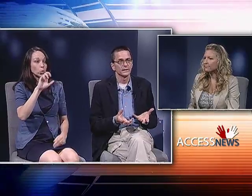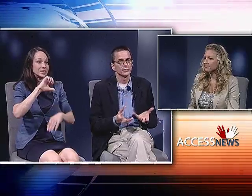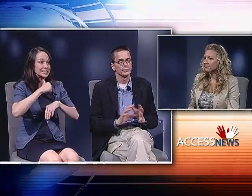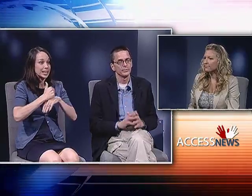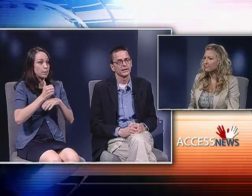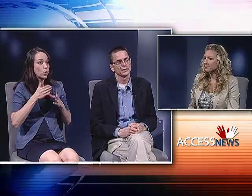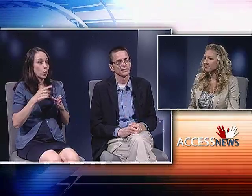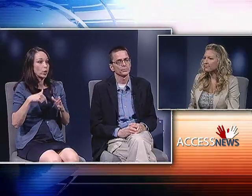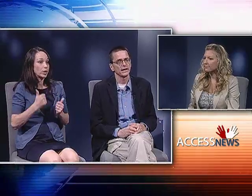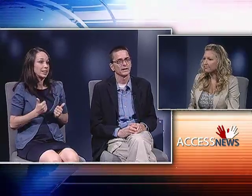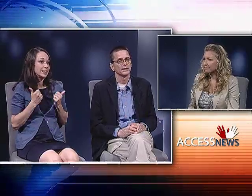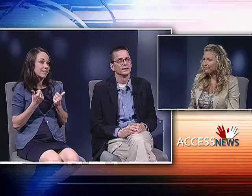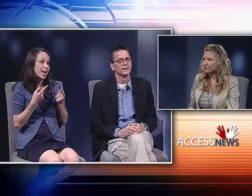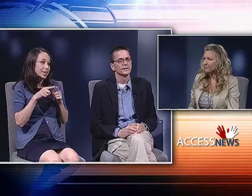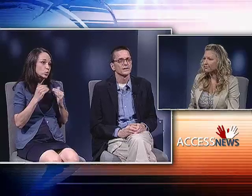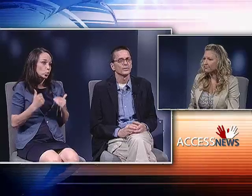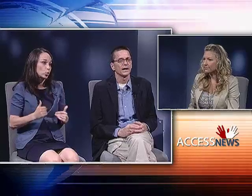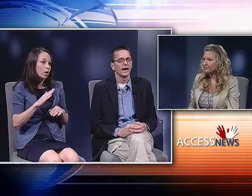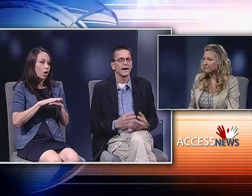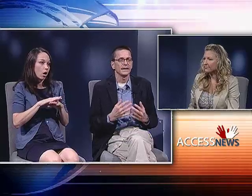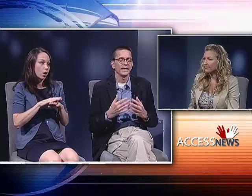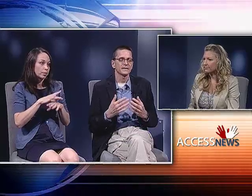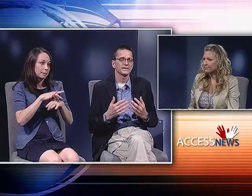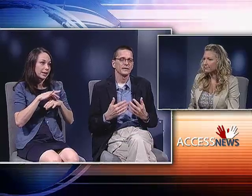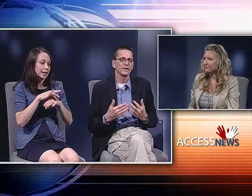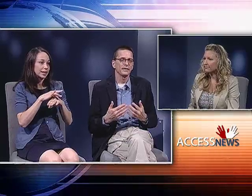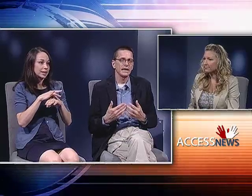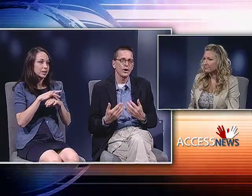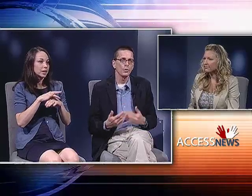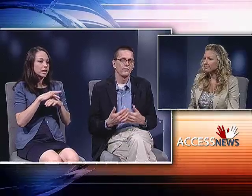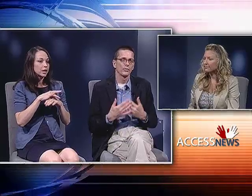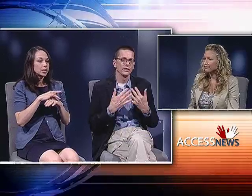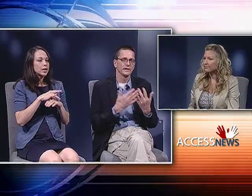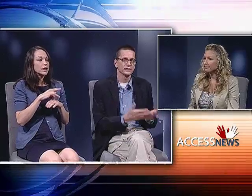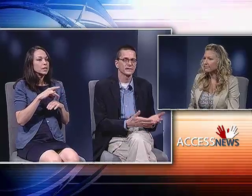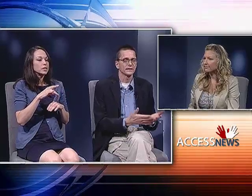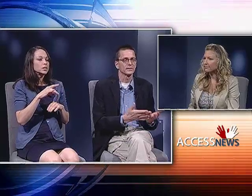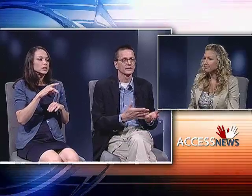as human beings on this planet. So, in that sense, I don't have any hope for the existing system.